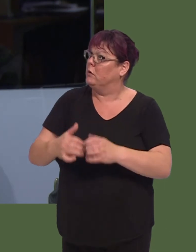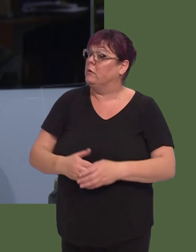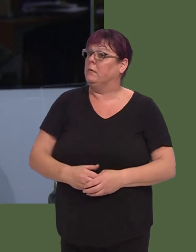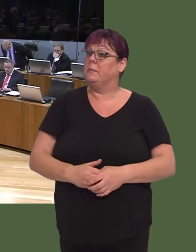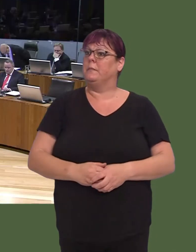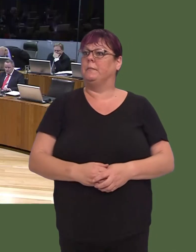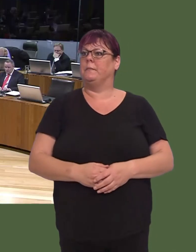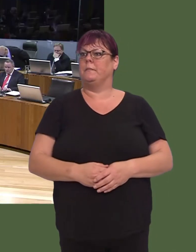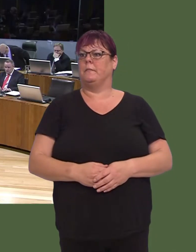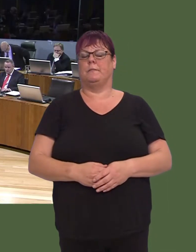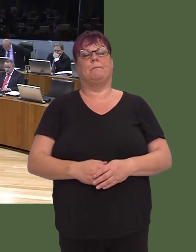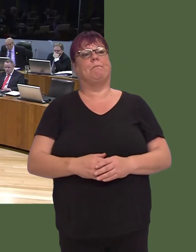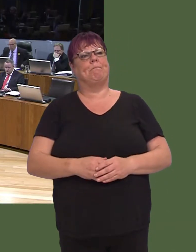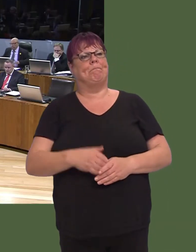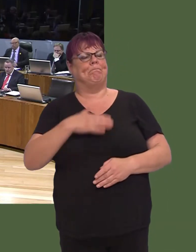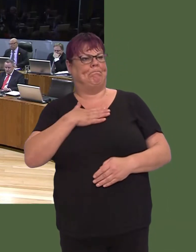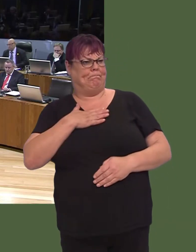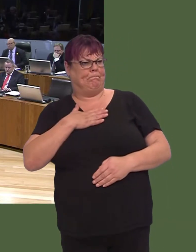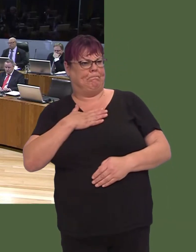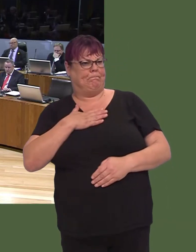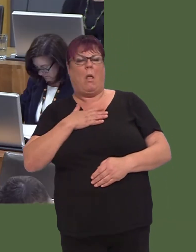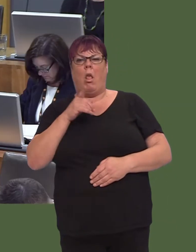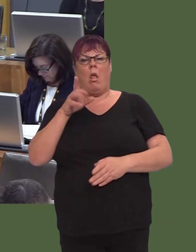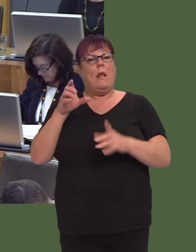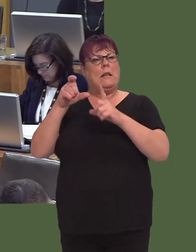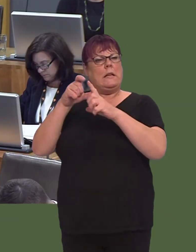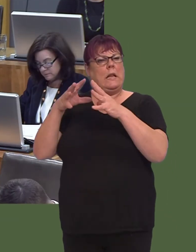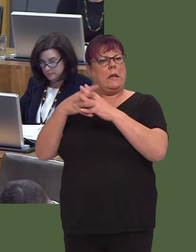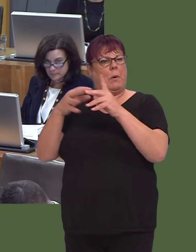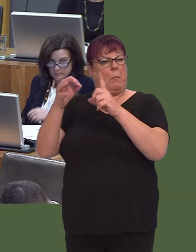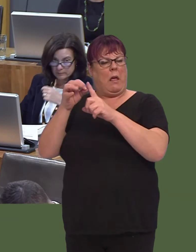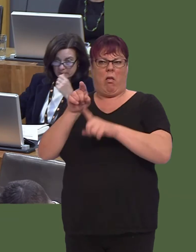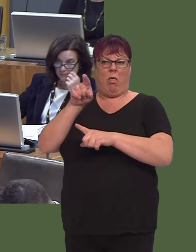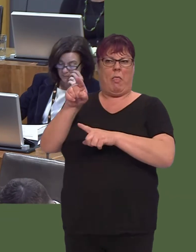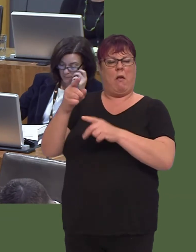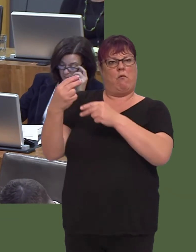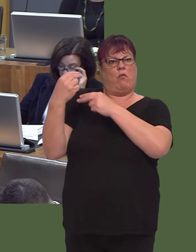Thank you. Carwyn Jones AM: Well, should I be surprised that the department that has the responsibility